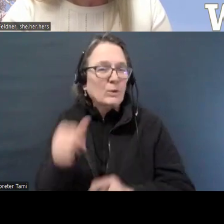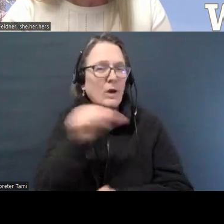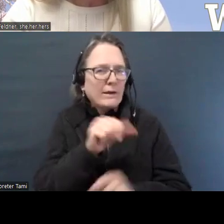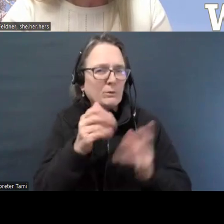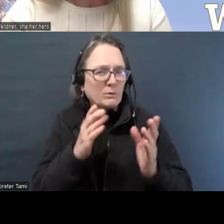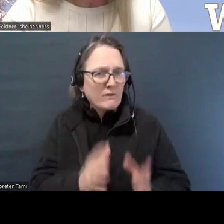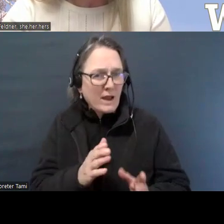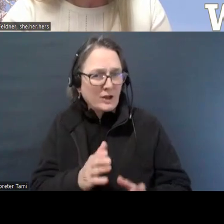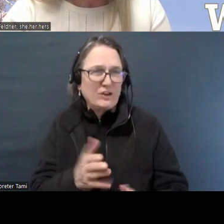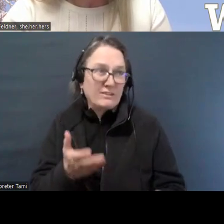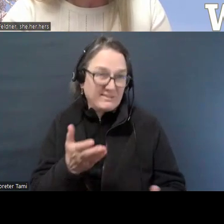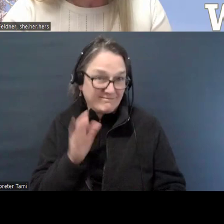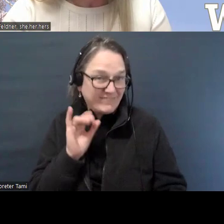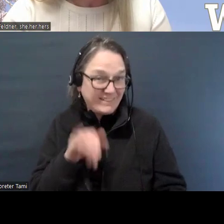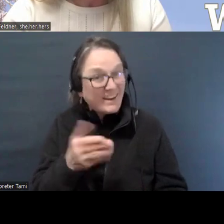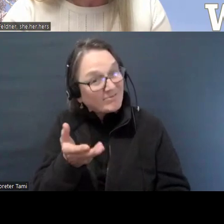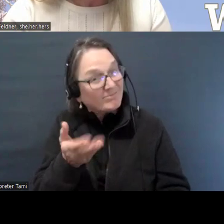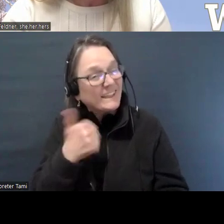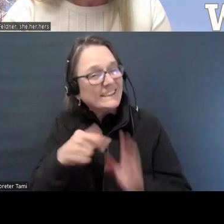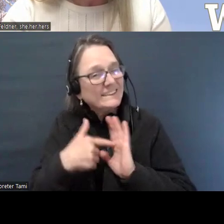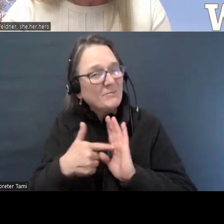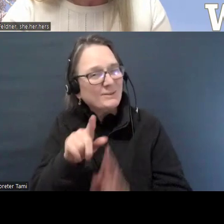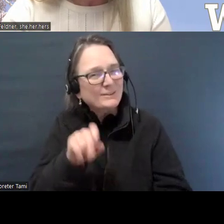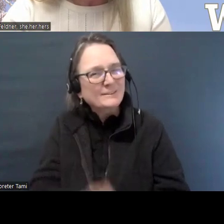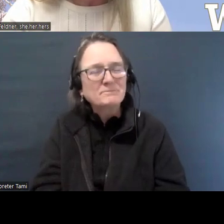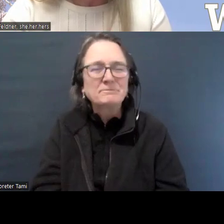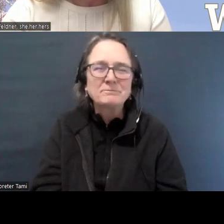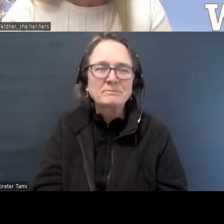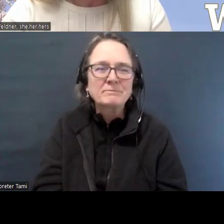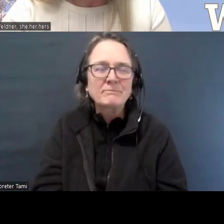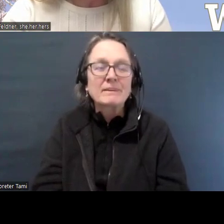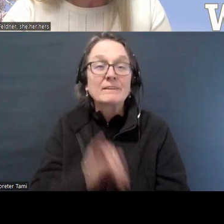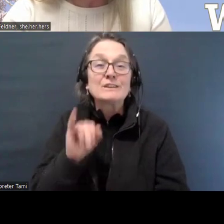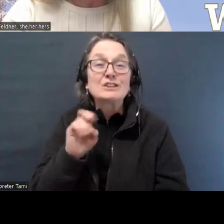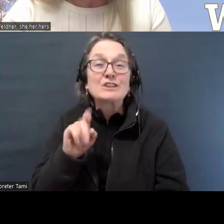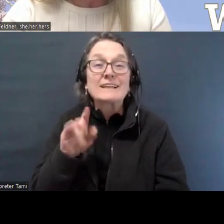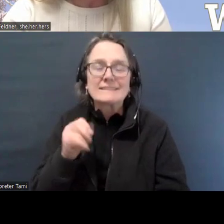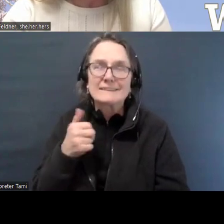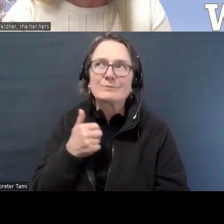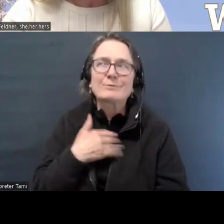Well, okay. That's a very great question and thanks for asking.